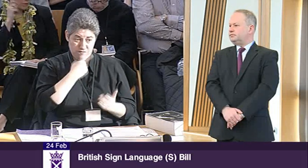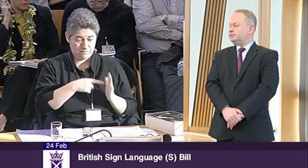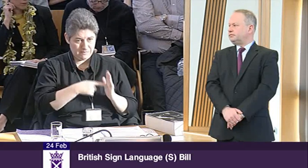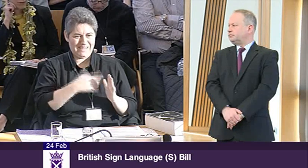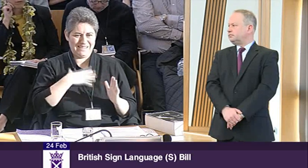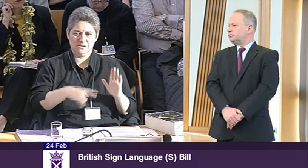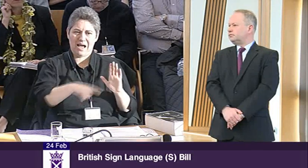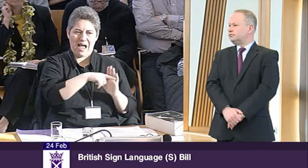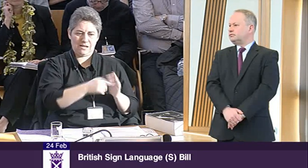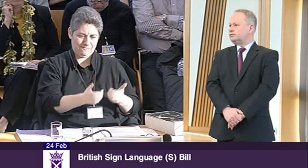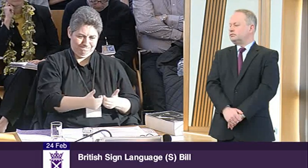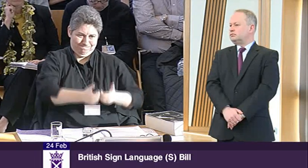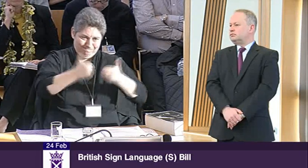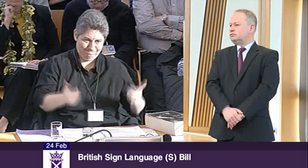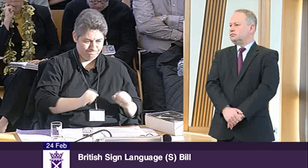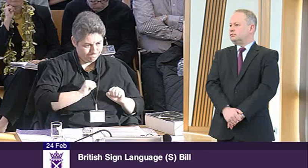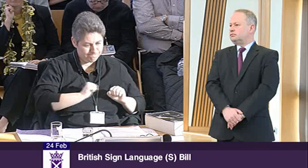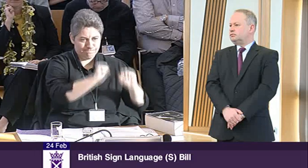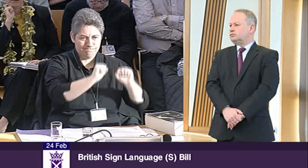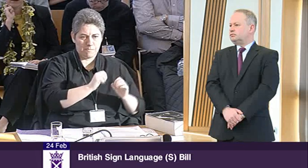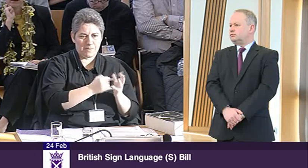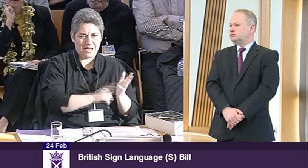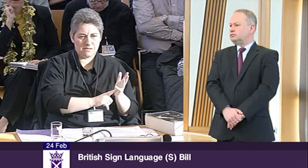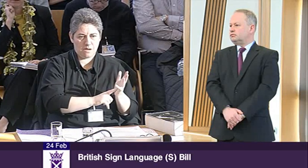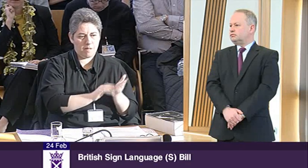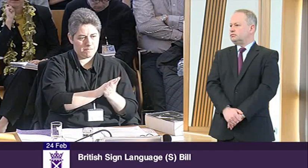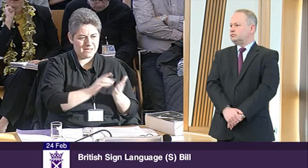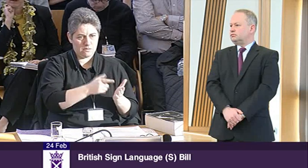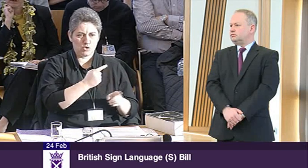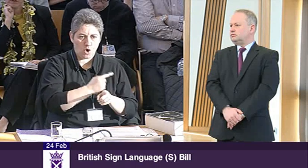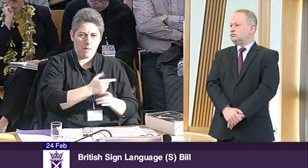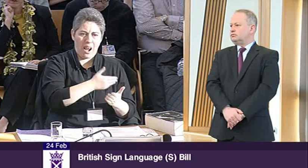which they belong, which would give them full access to information. We need a separate